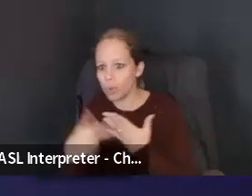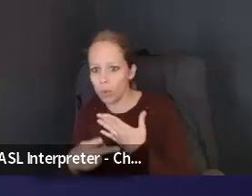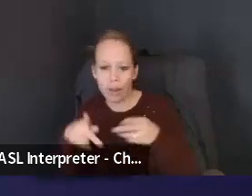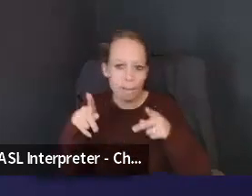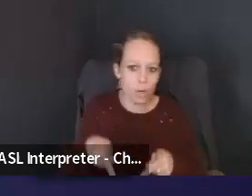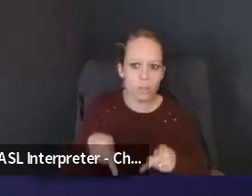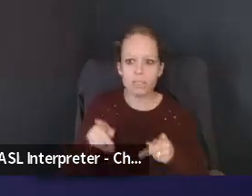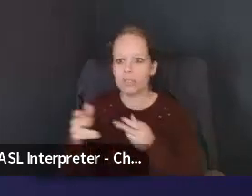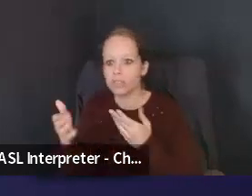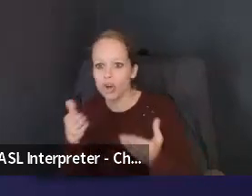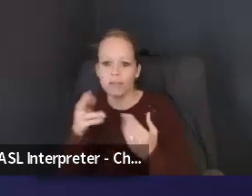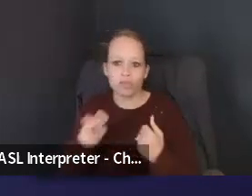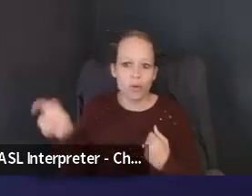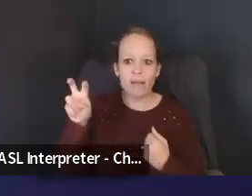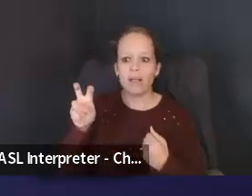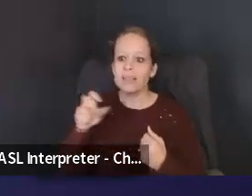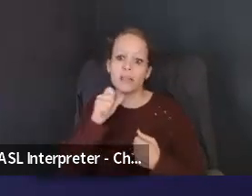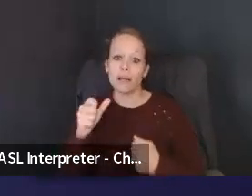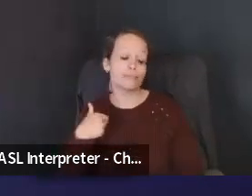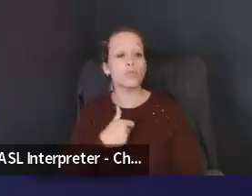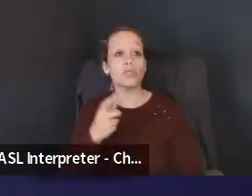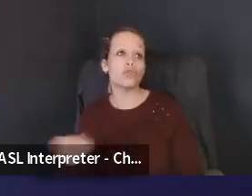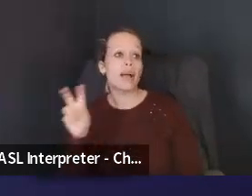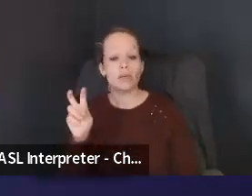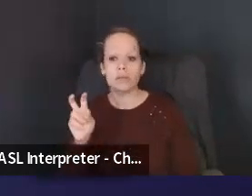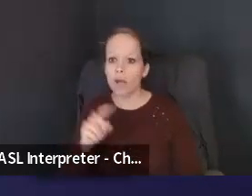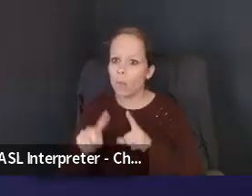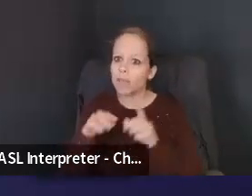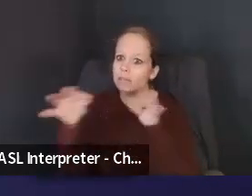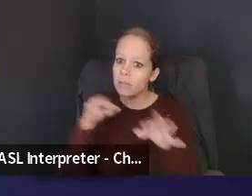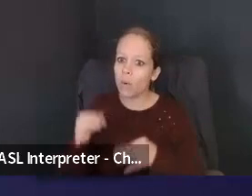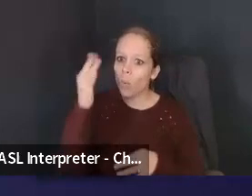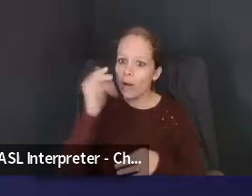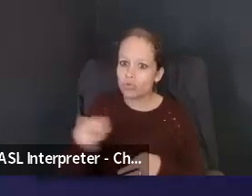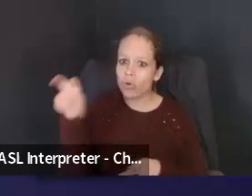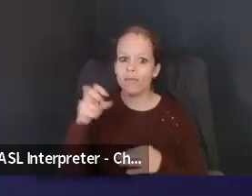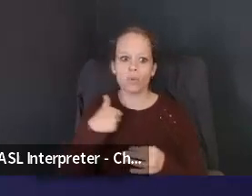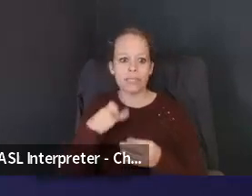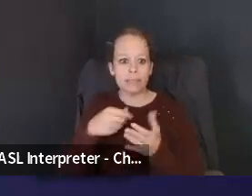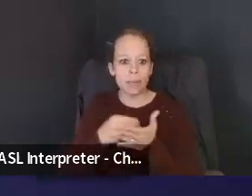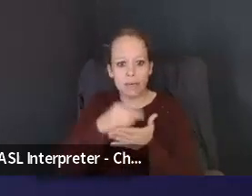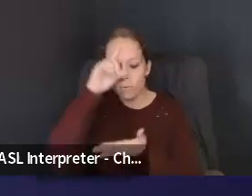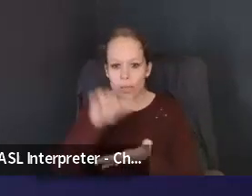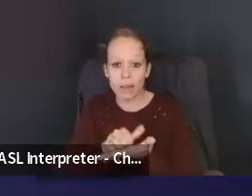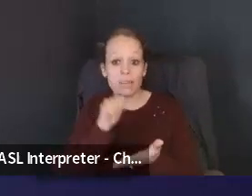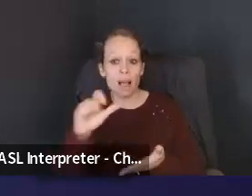this travel. It's not just, we're going to travel. It's, this is why we're going to travel. This is what we're going to use the travel funds for. It's not just that I need software money. It's,